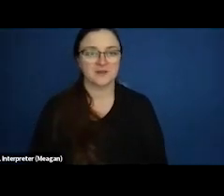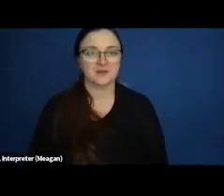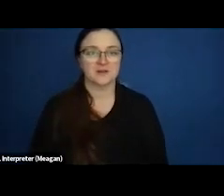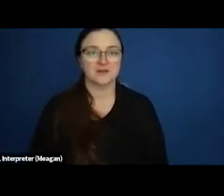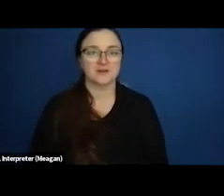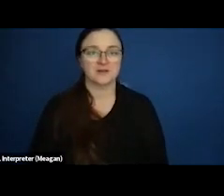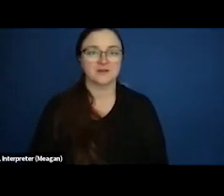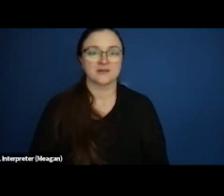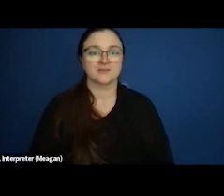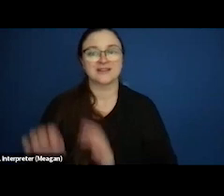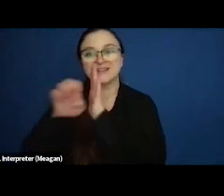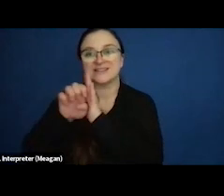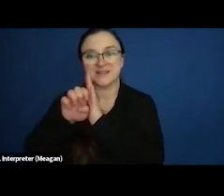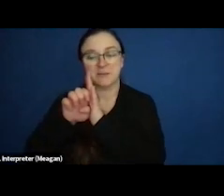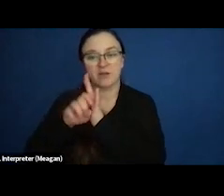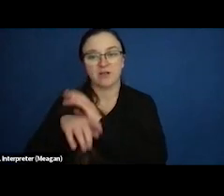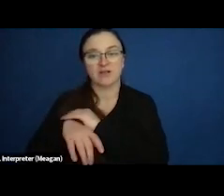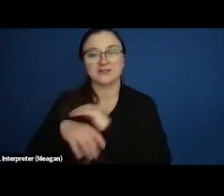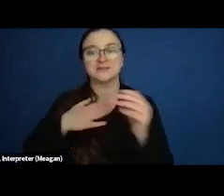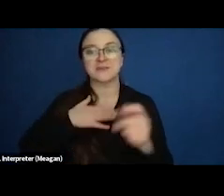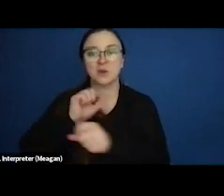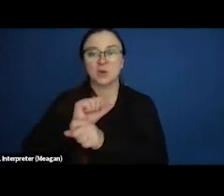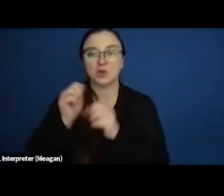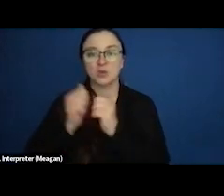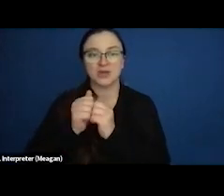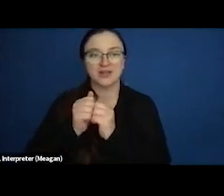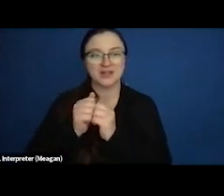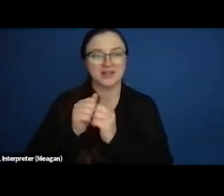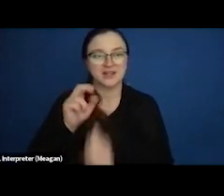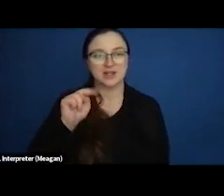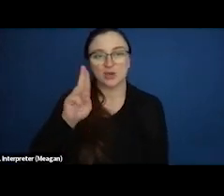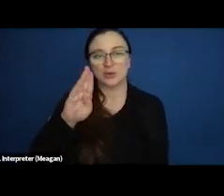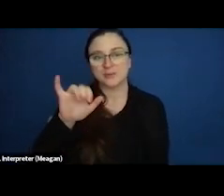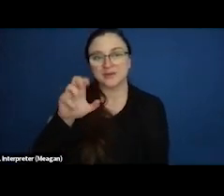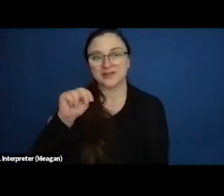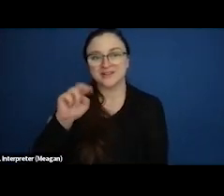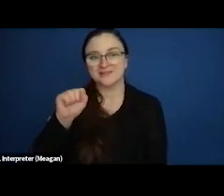An example of this is my work with the Nubian Square Coalition Task Force Meeting